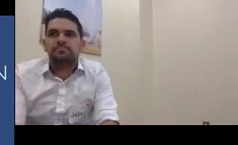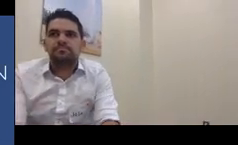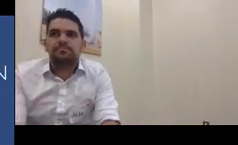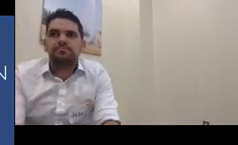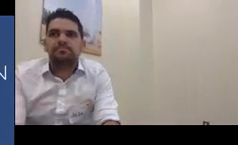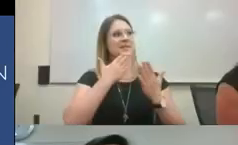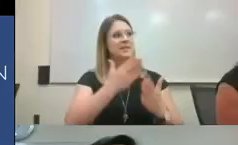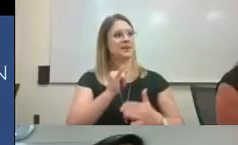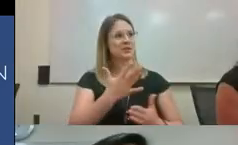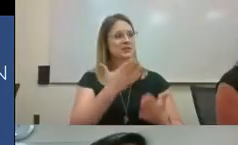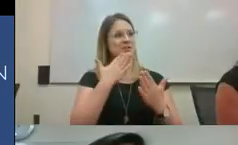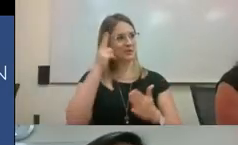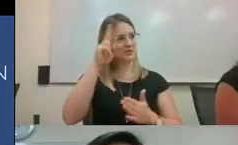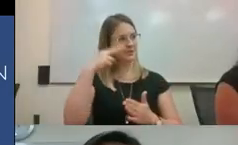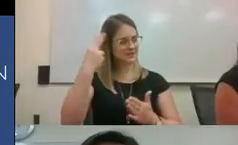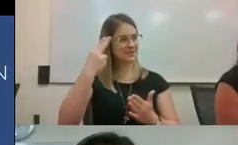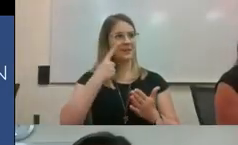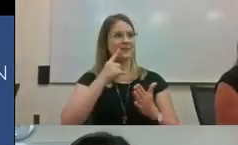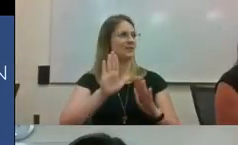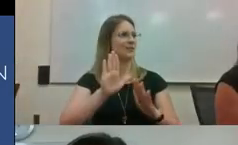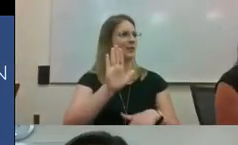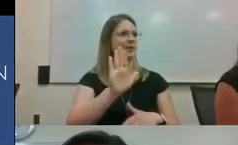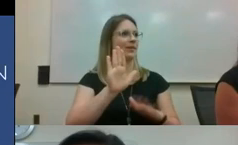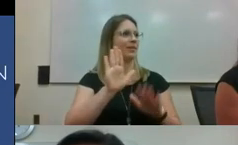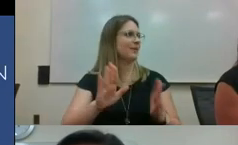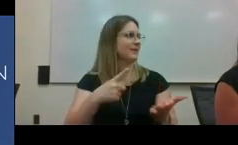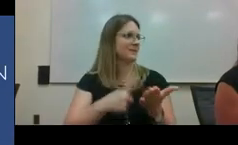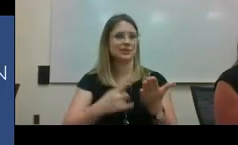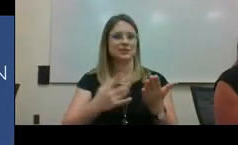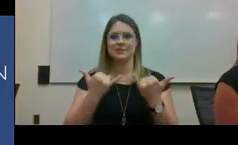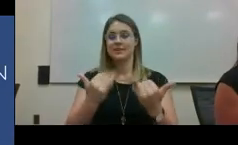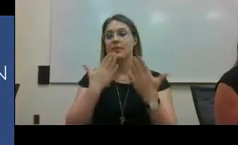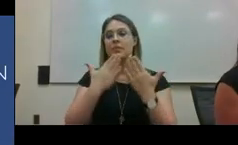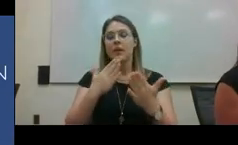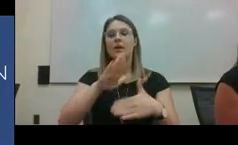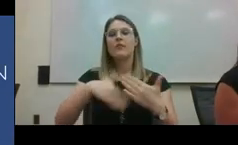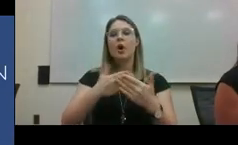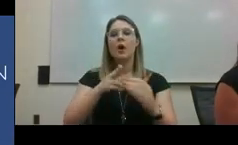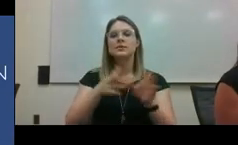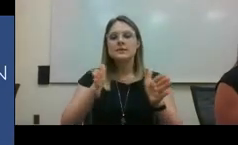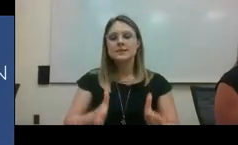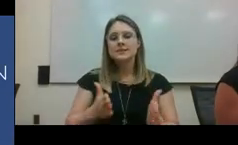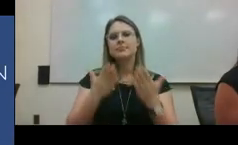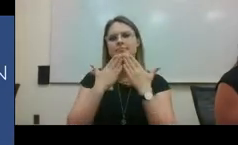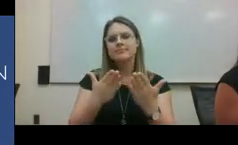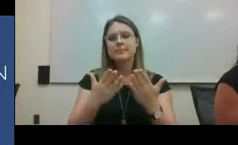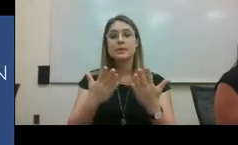Thank you Josh and thank you, Kristina for the great discussion today. Thank you to all of our participants as well. We appreciate the work that you're doing.